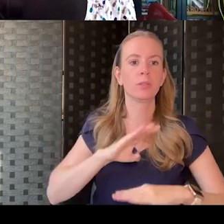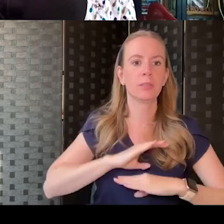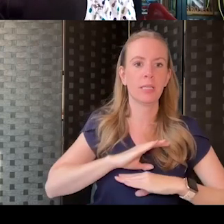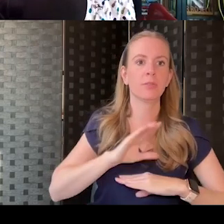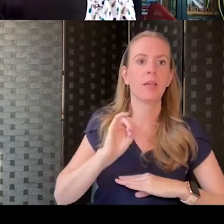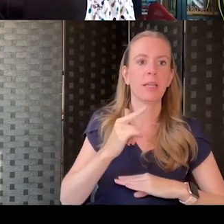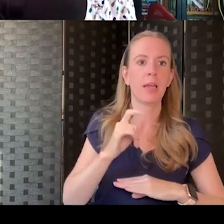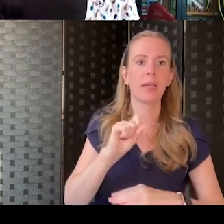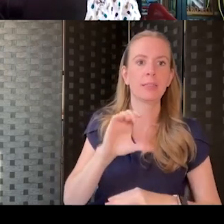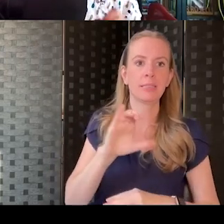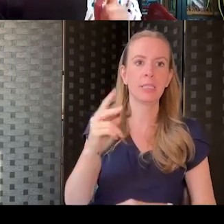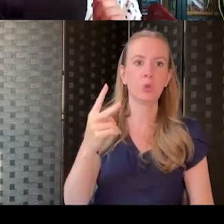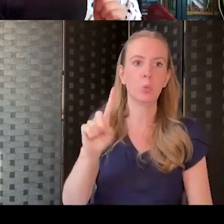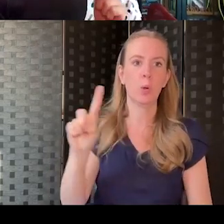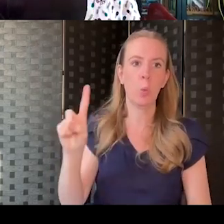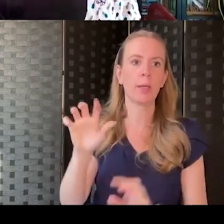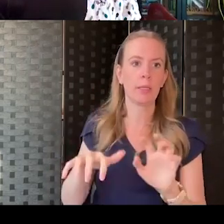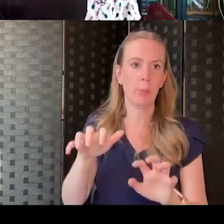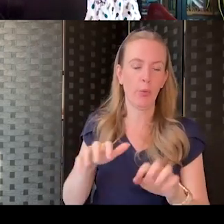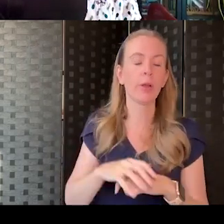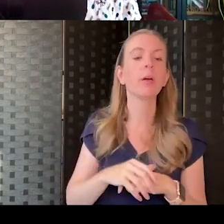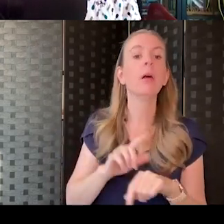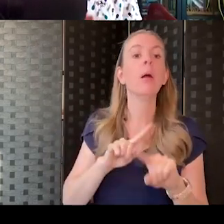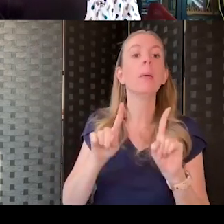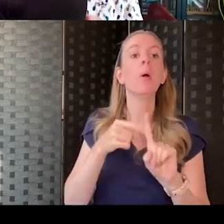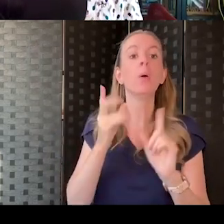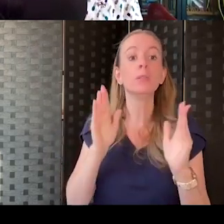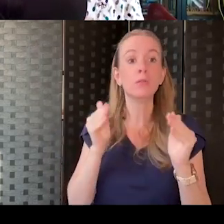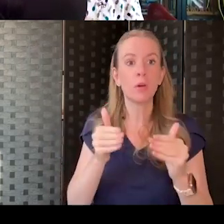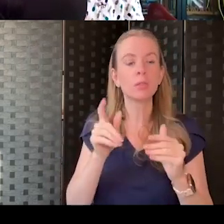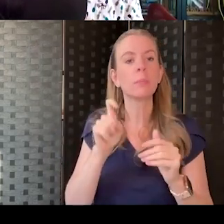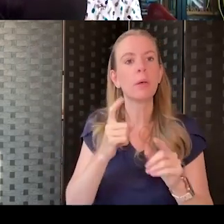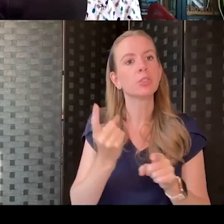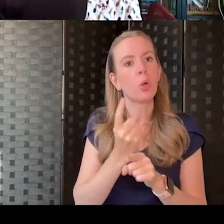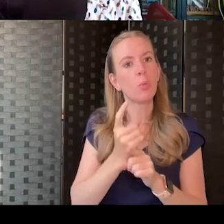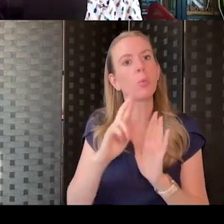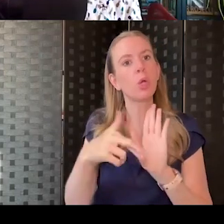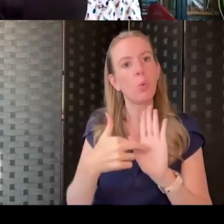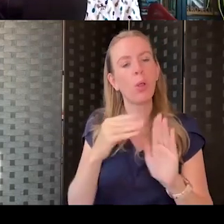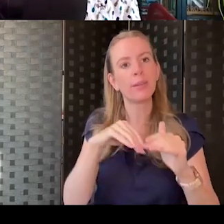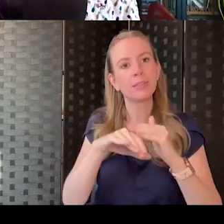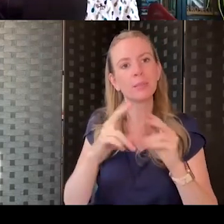keyboard. But once it can be focused, it needs an appropriate role and accessible name to satisfy